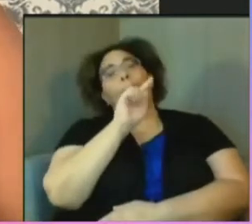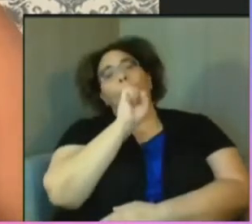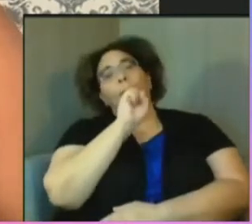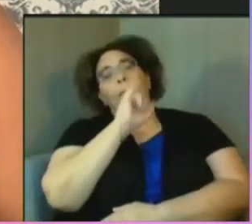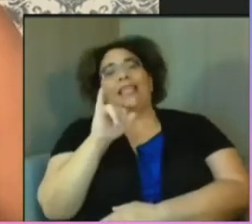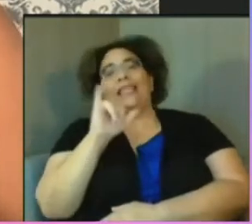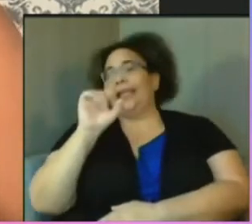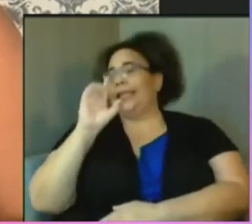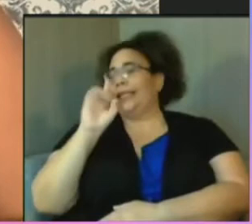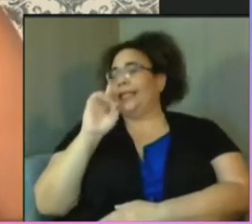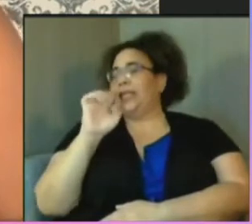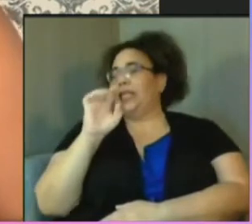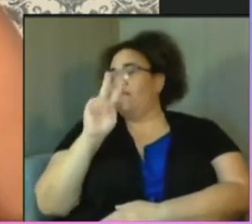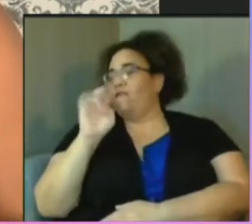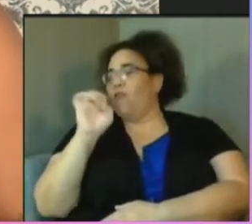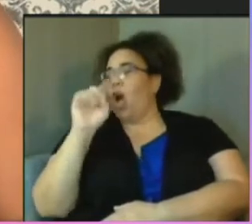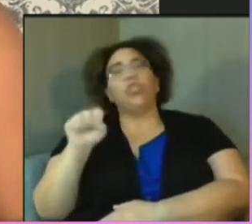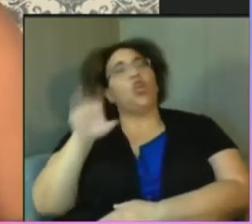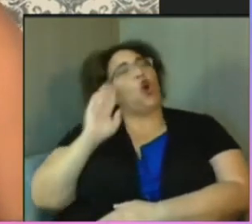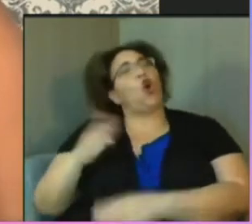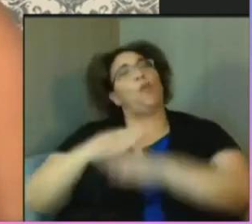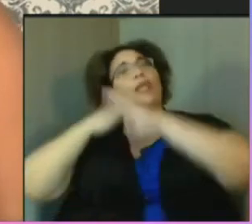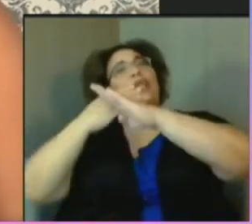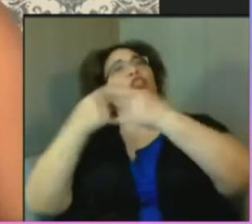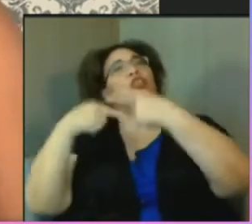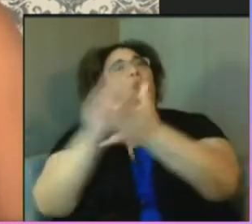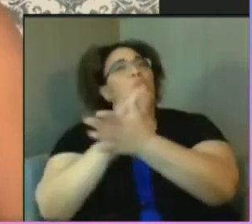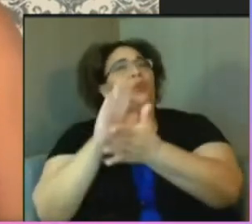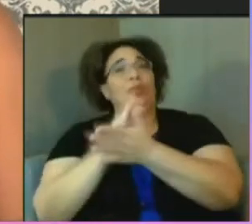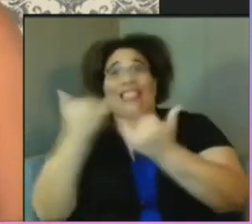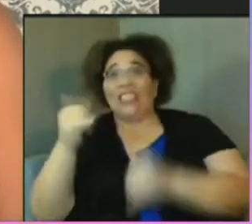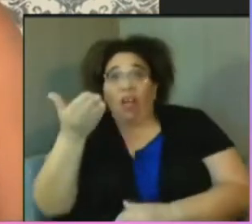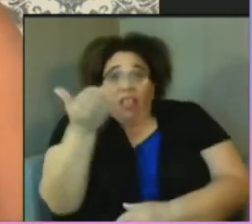from civil rights protections to schools that's still on the healthcare ruling